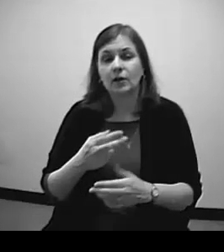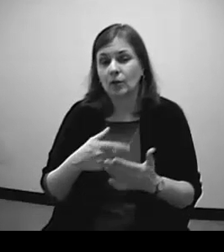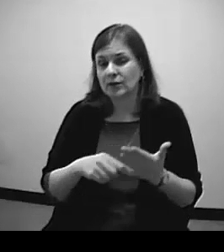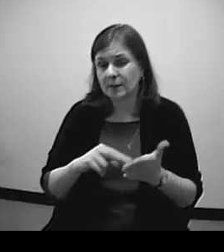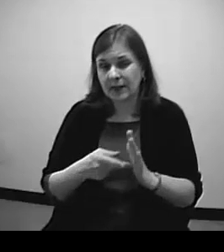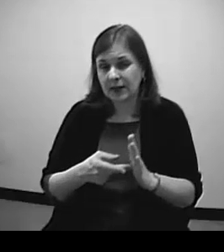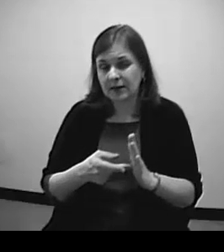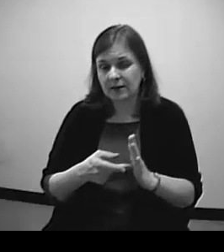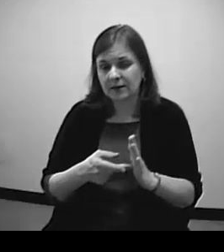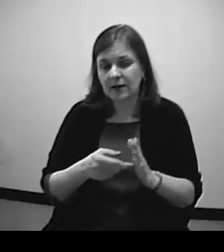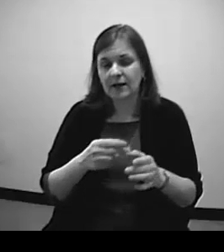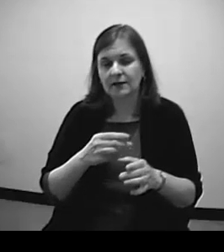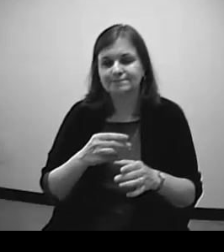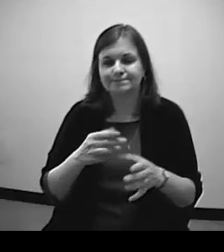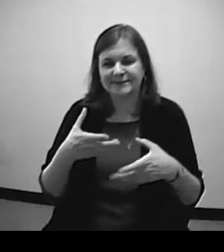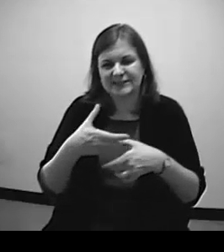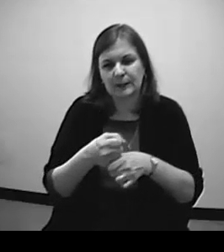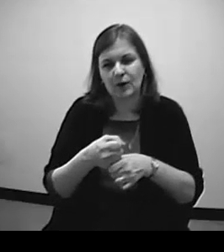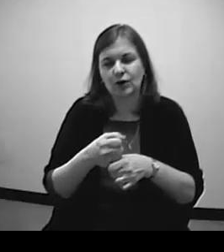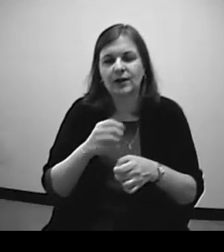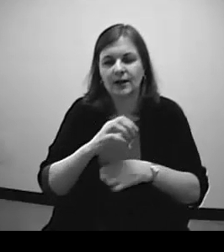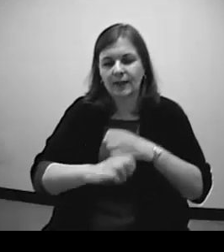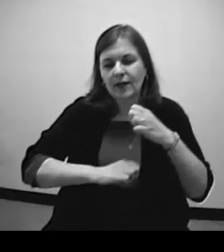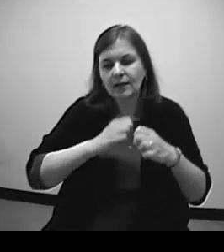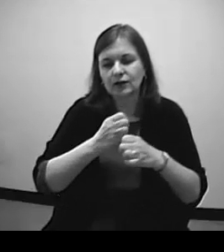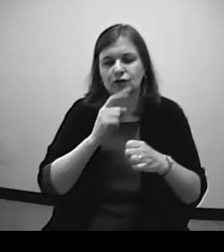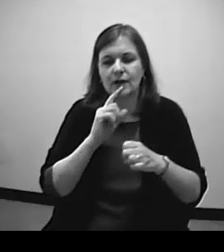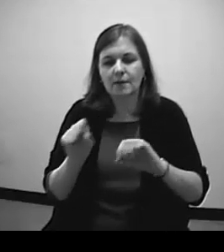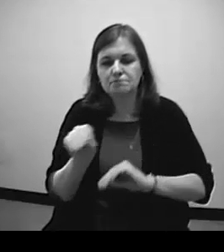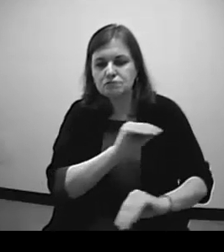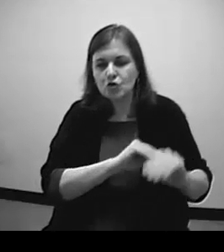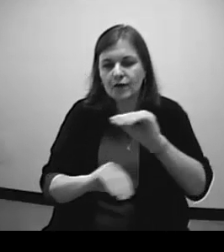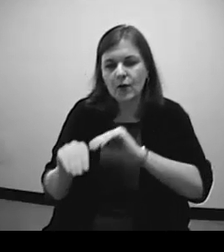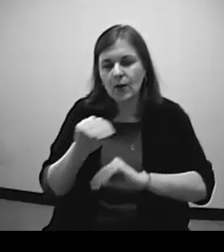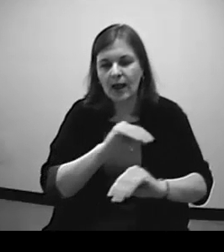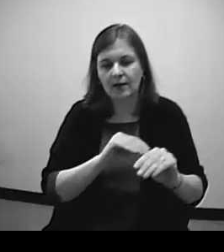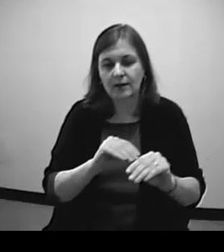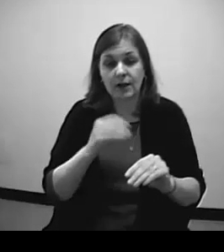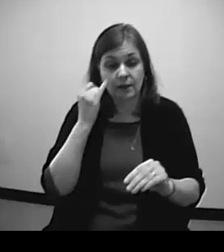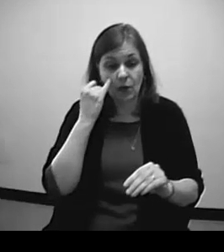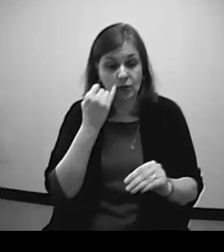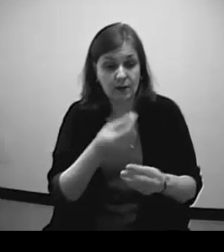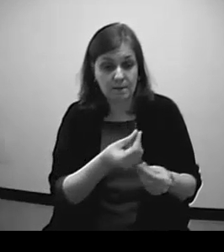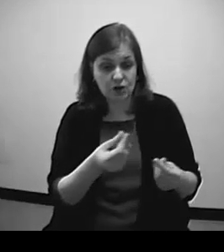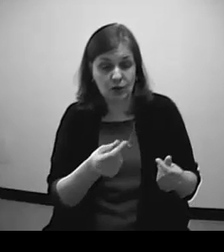we are simply moving electrons around if a compound is reduced